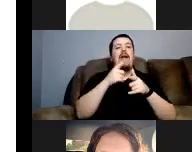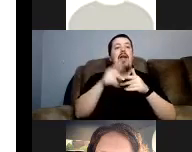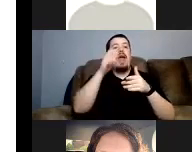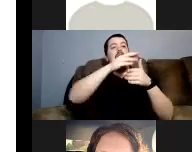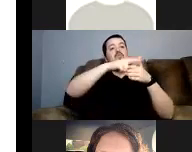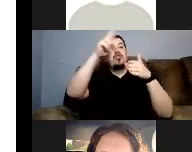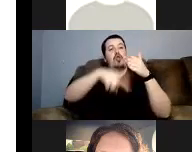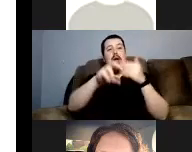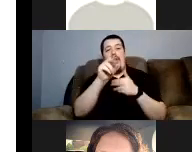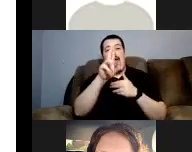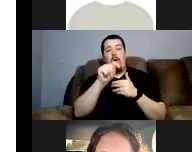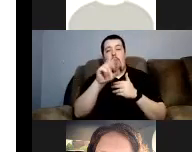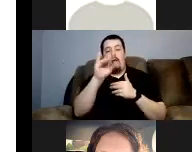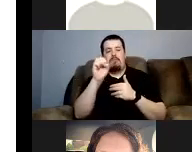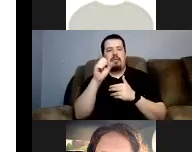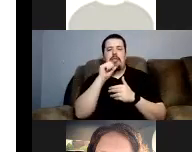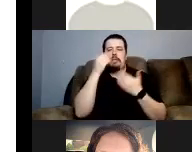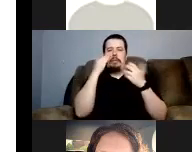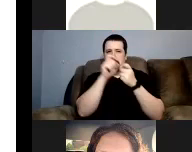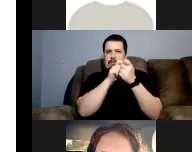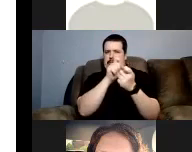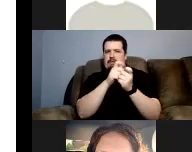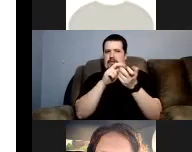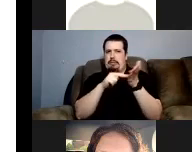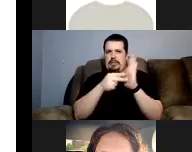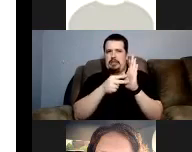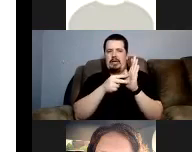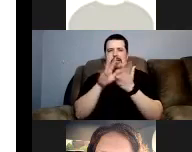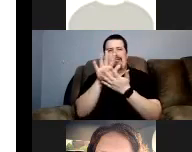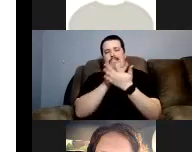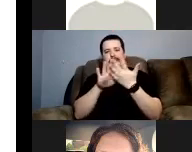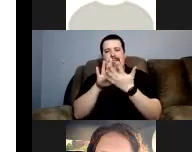specifics about what those outcomes are. They make some vague references to achievement gaps, but